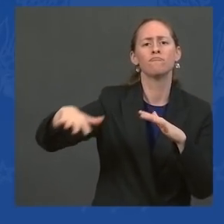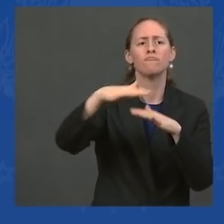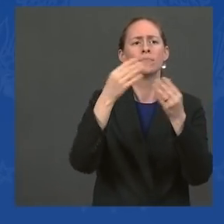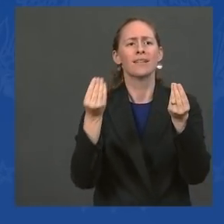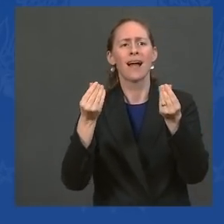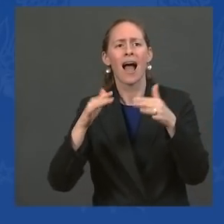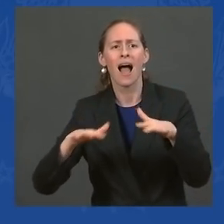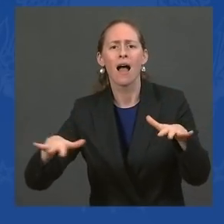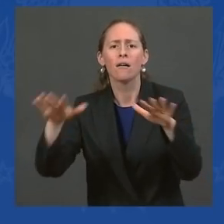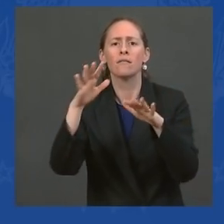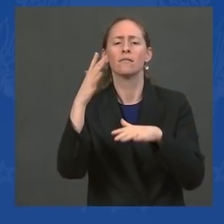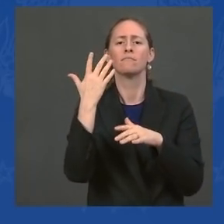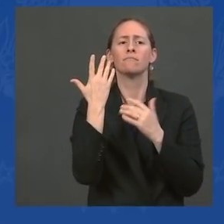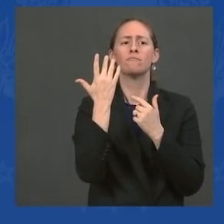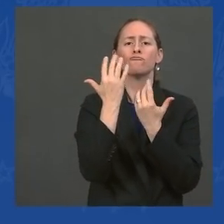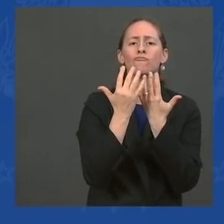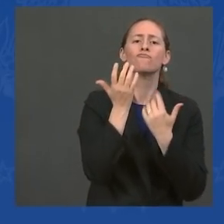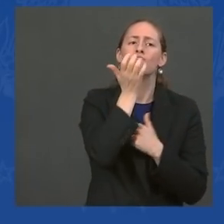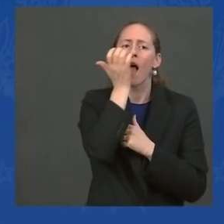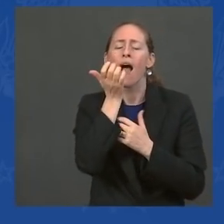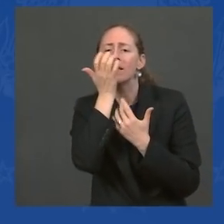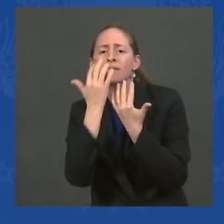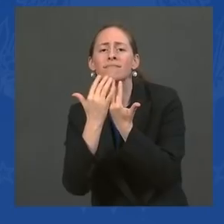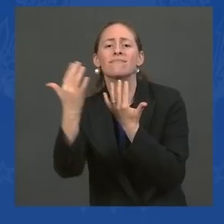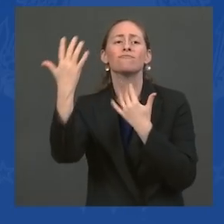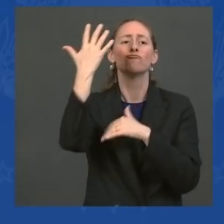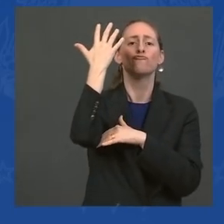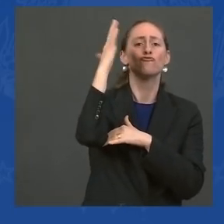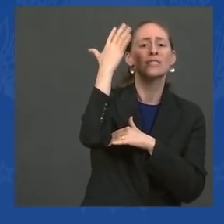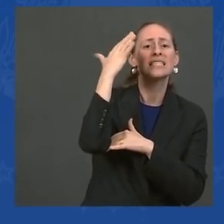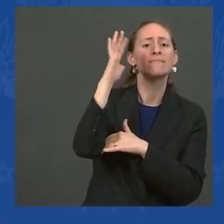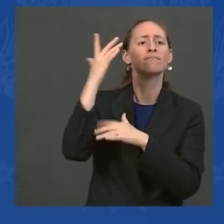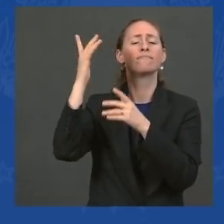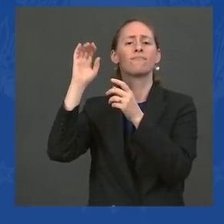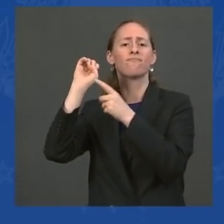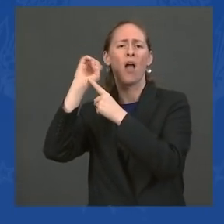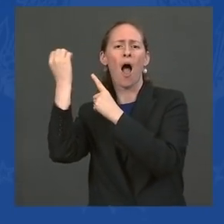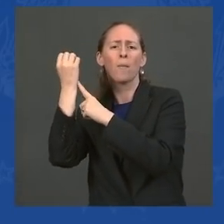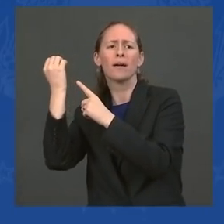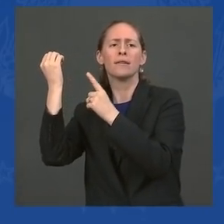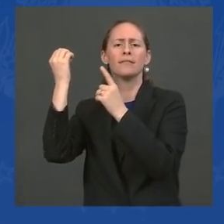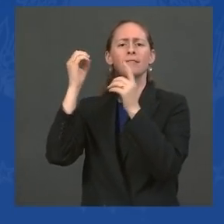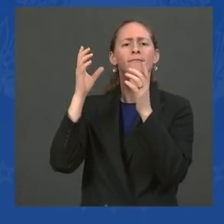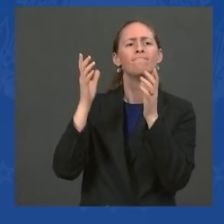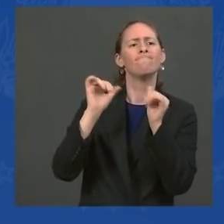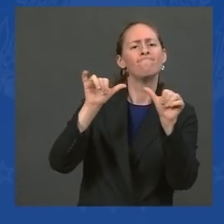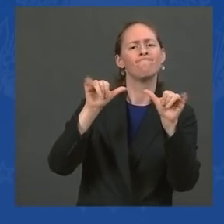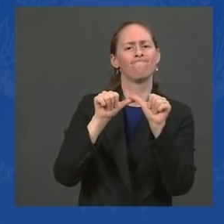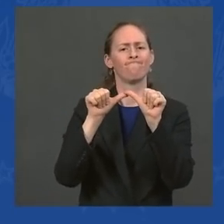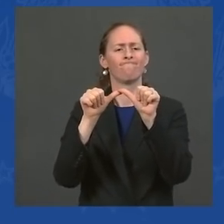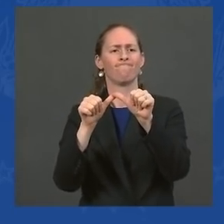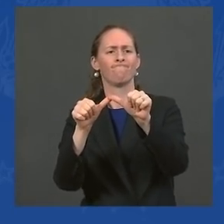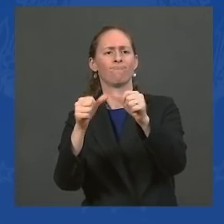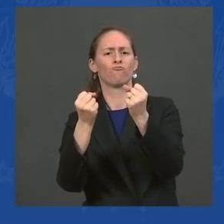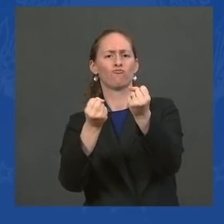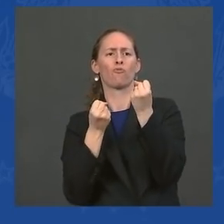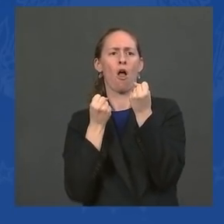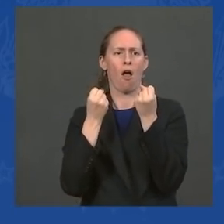and healthy natural systems build up our resilience against the climate impacts that we know we are already facing.